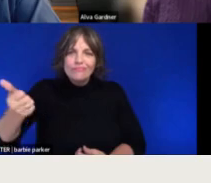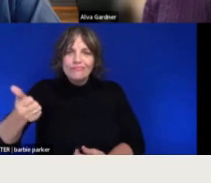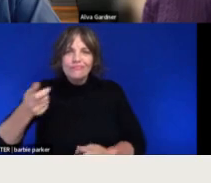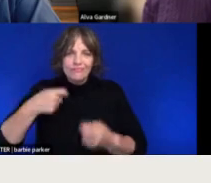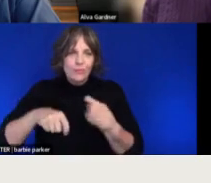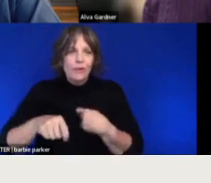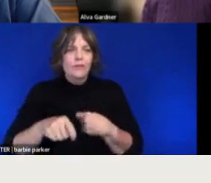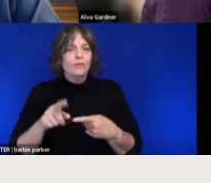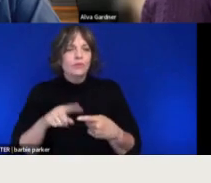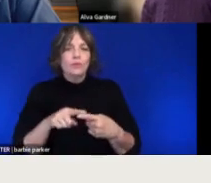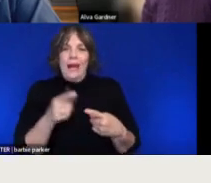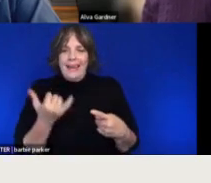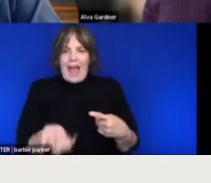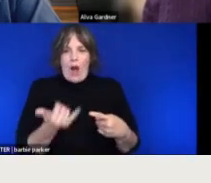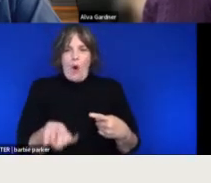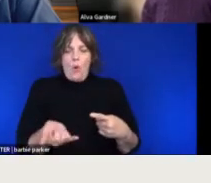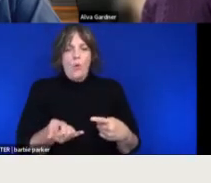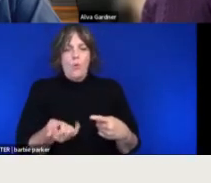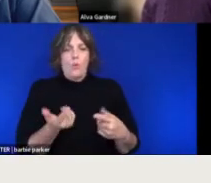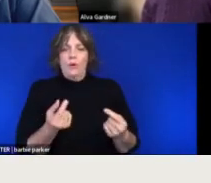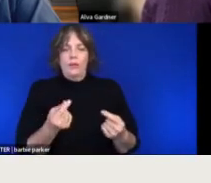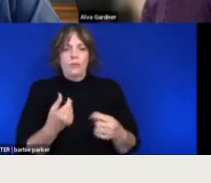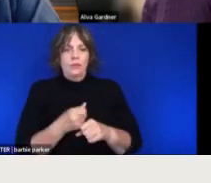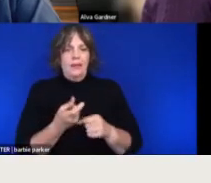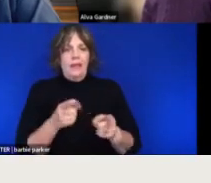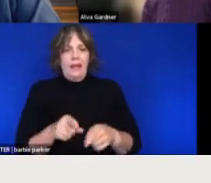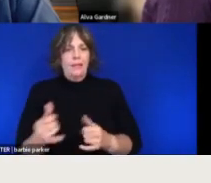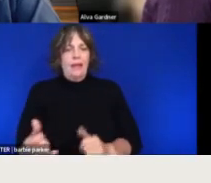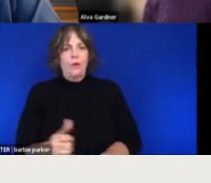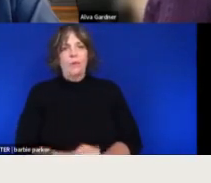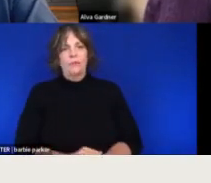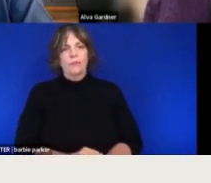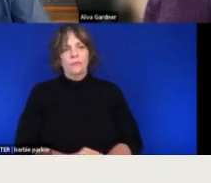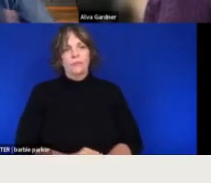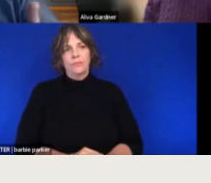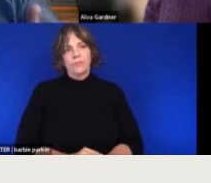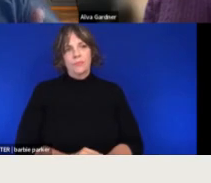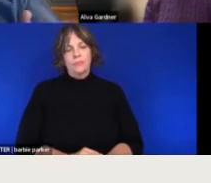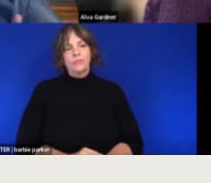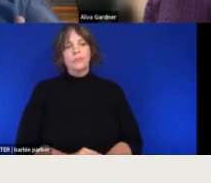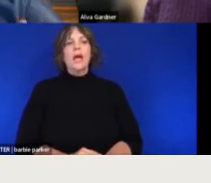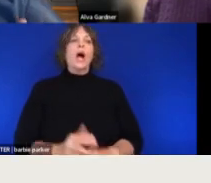happen now, and what are we going to do to make it happen now and then? We can build our scope, frequency and duration